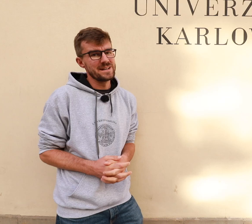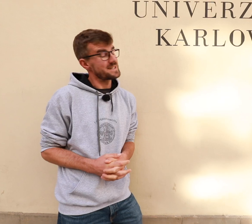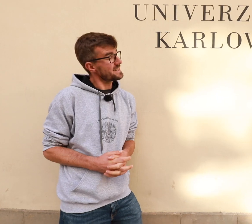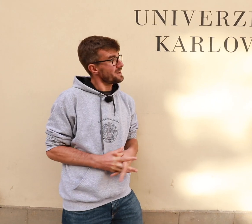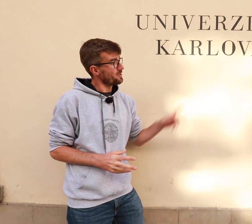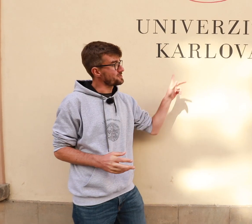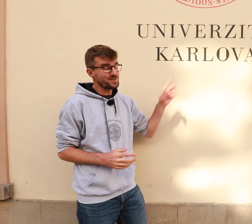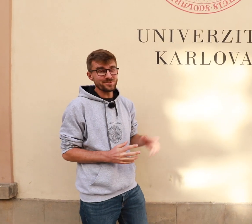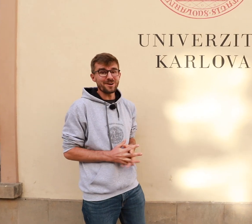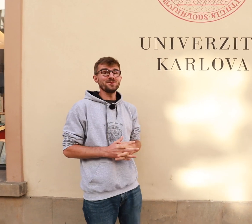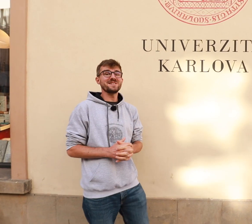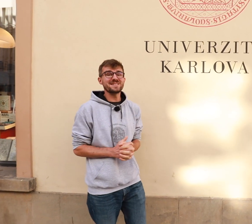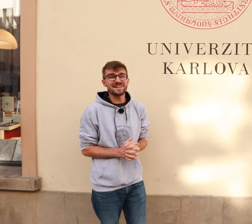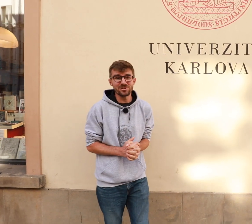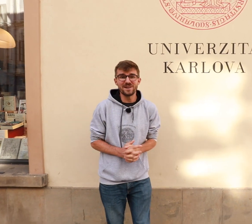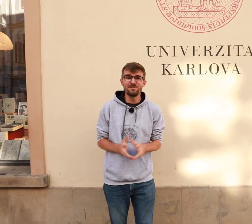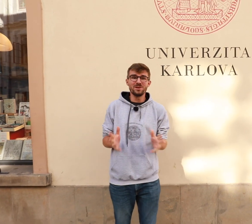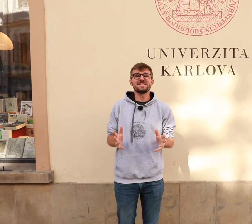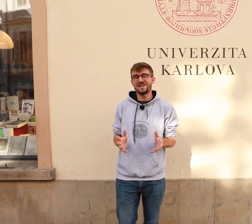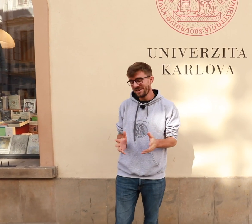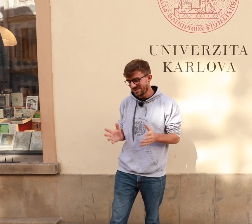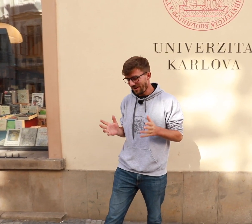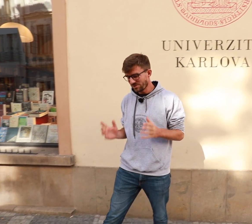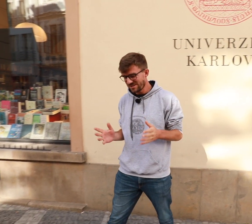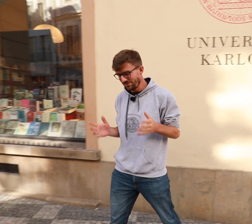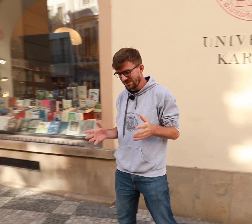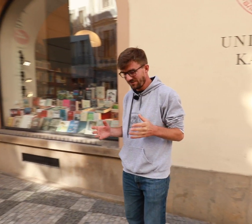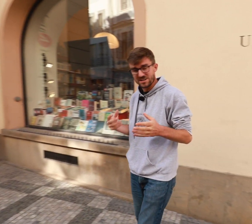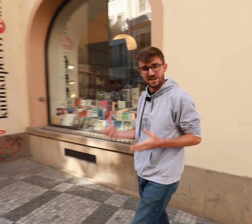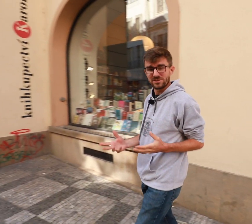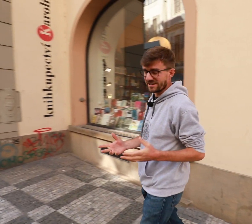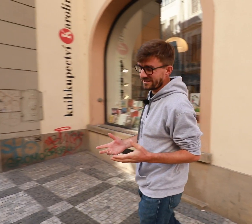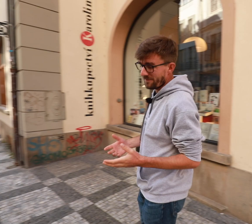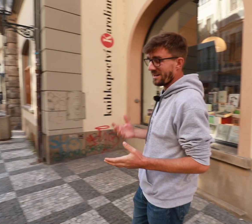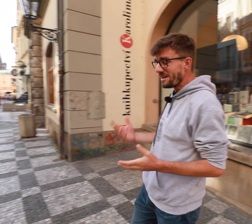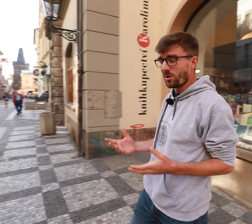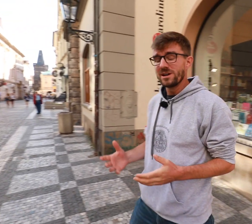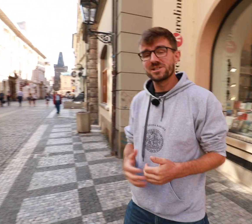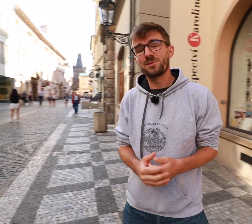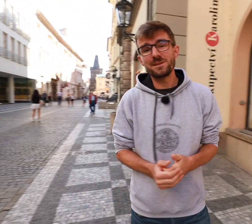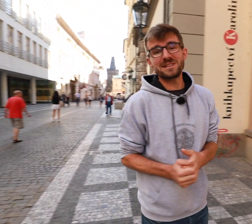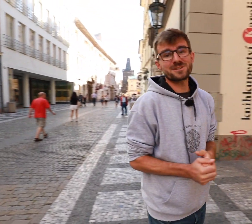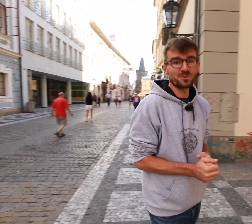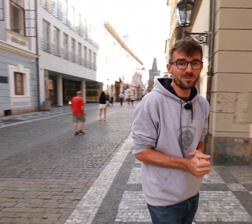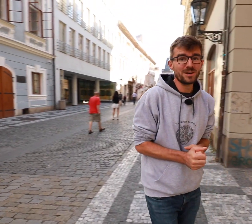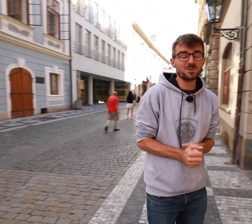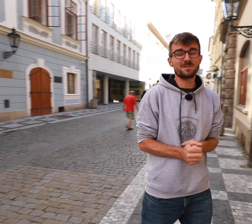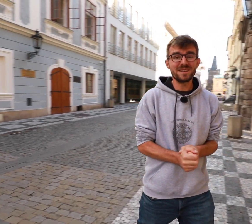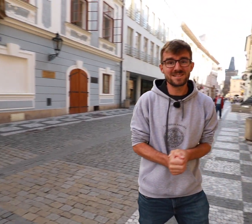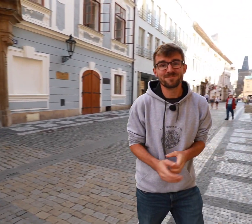Are you dreaming of studying at Charles University but worry about any handicaps you may have? Or, that you won't have enough finances to study?